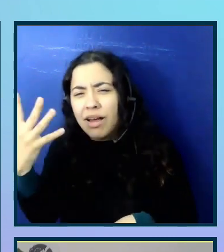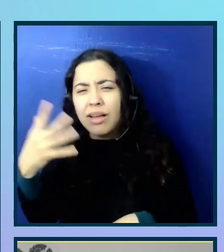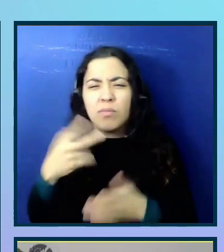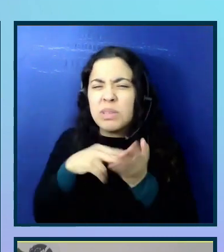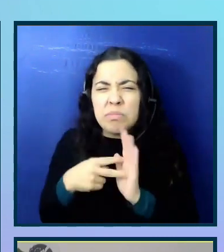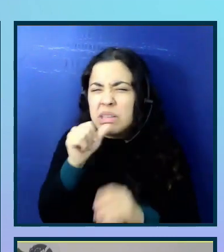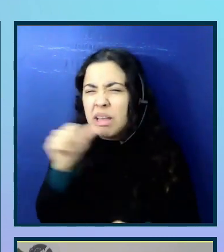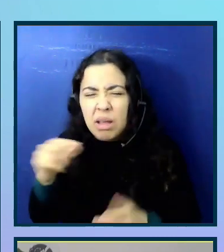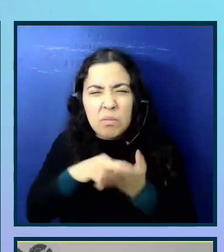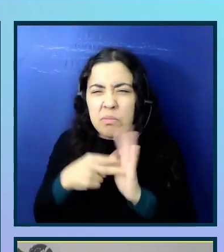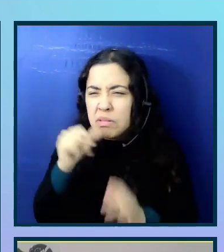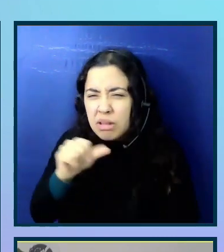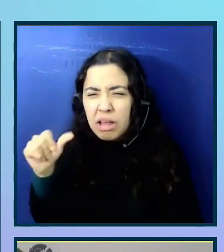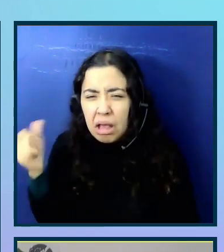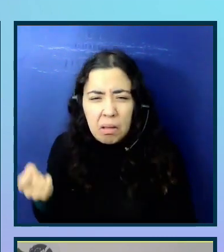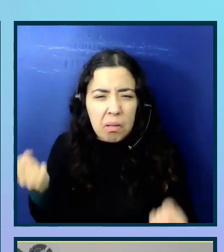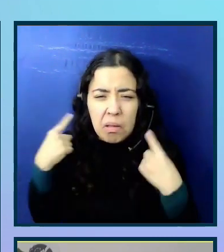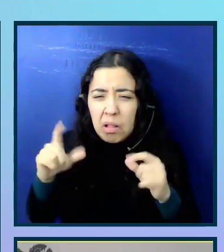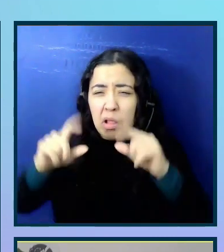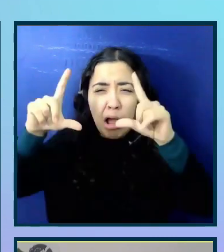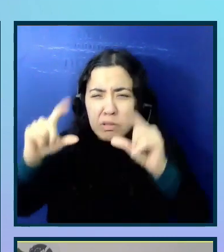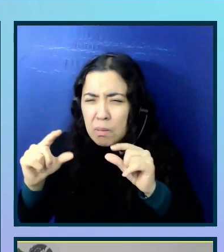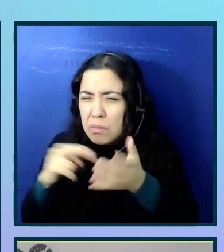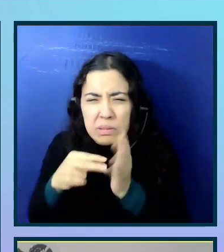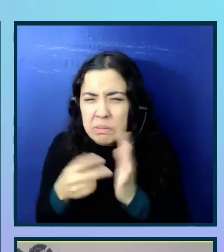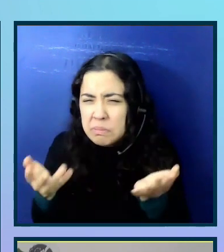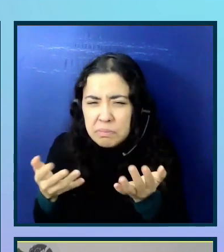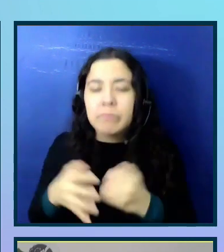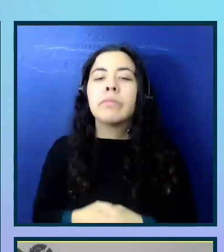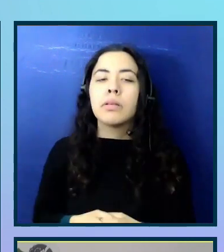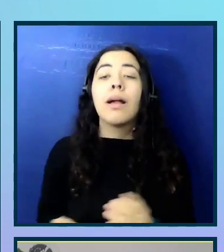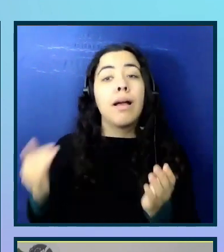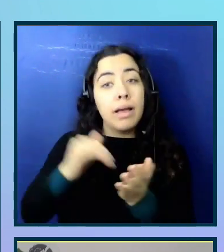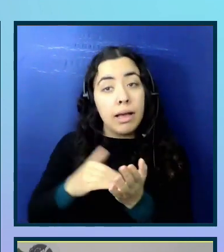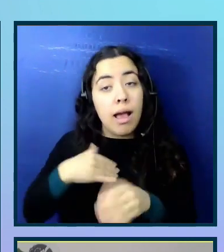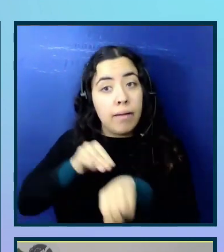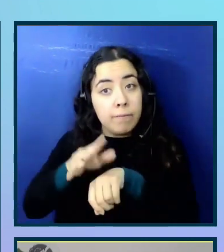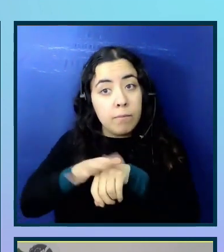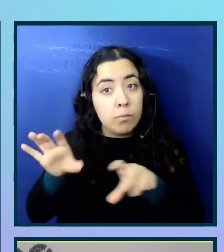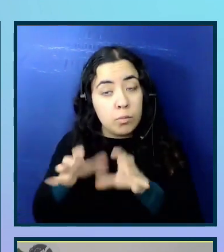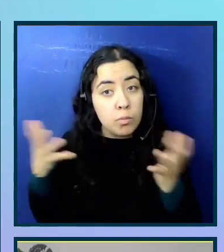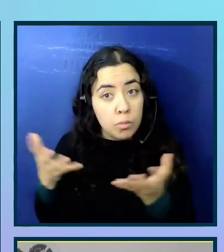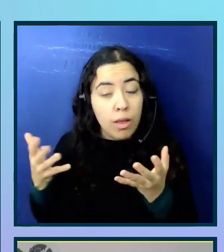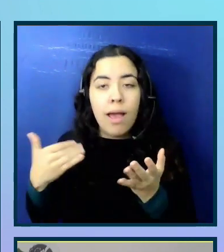And what's a large versus a small text? So here again, what I would advise you to do is to have some documentation for such things.